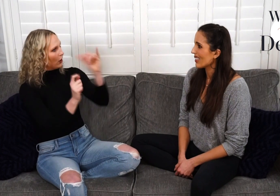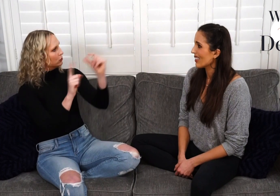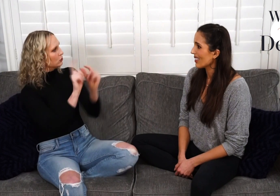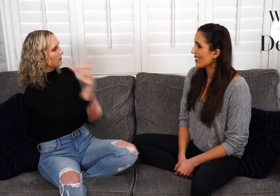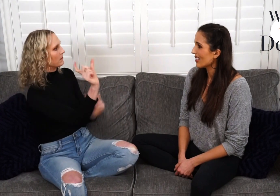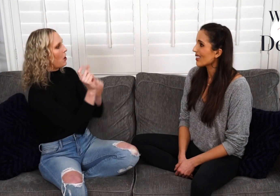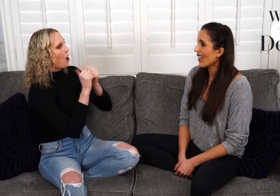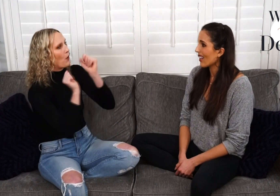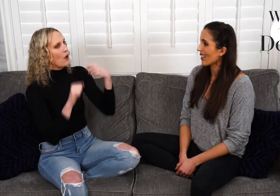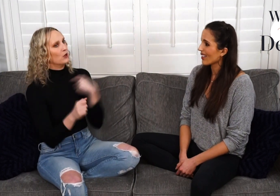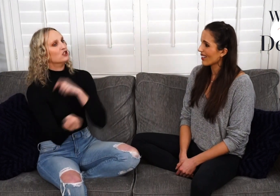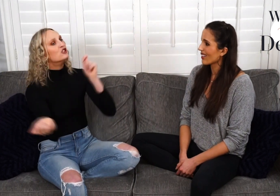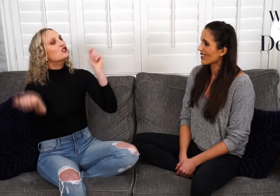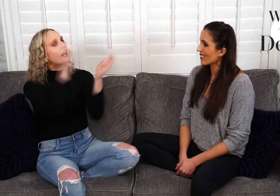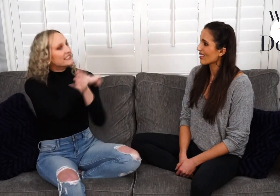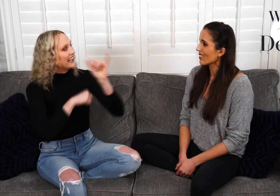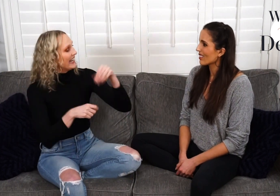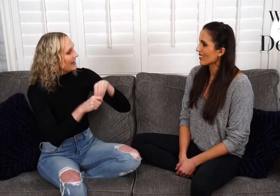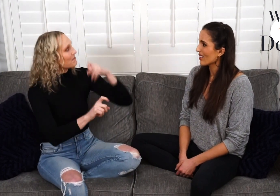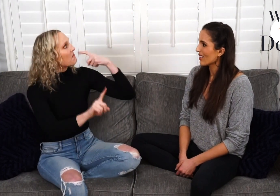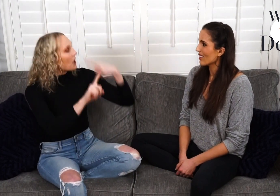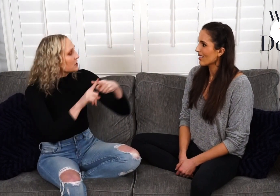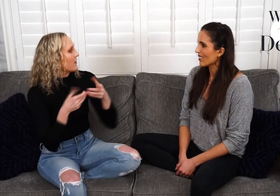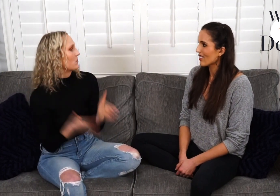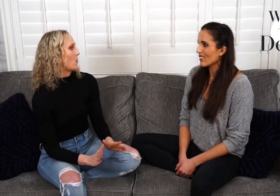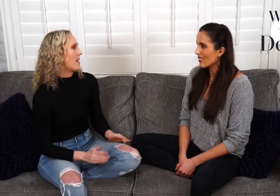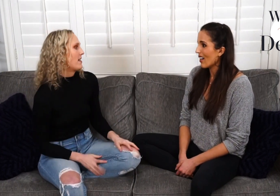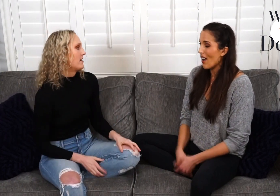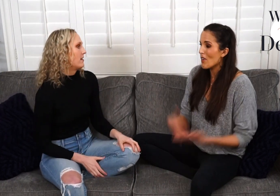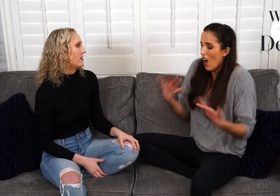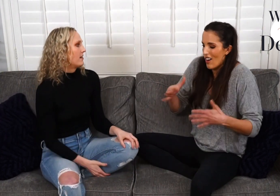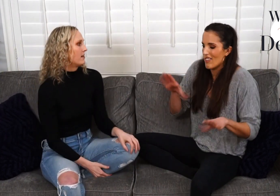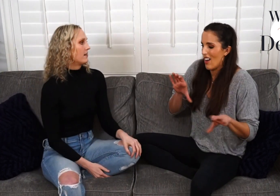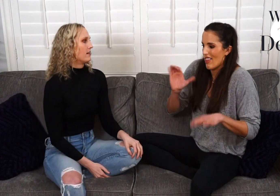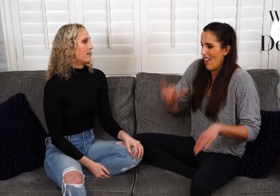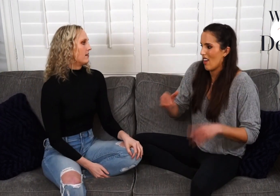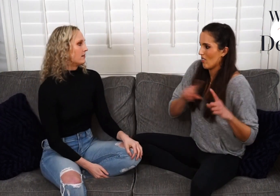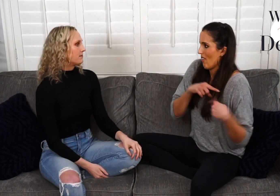do with that term and how can we change that into a positive way? - Yeah, and we've already done